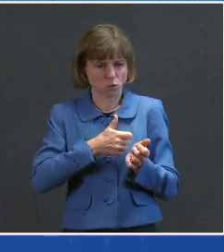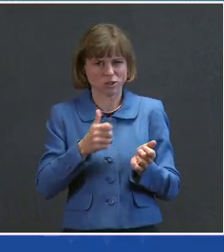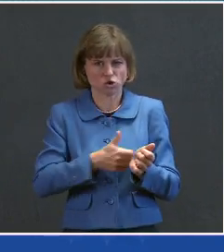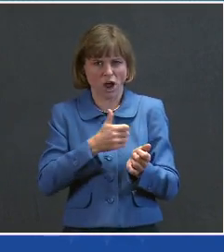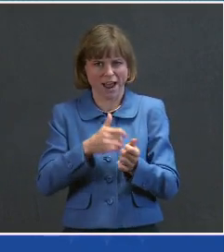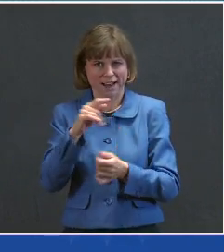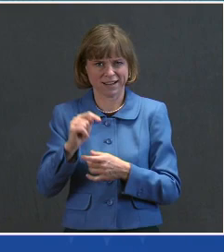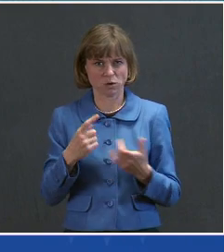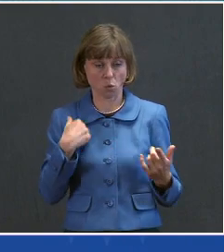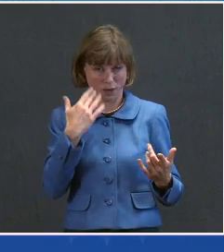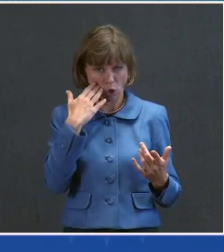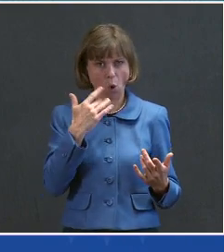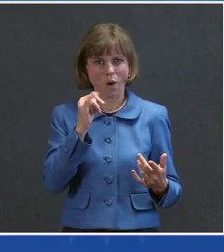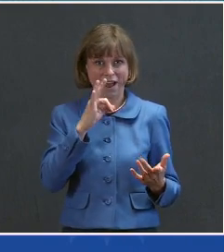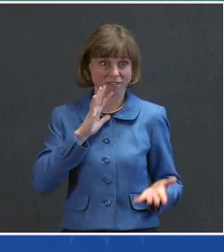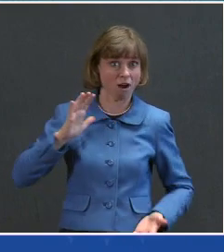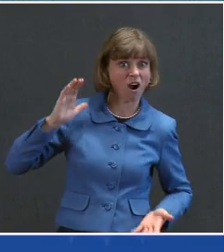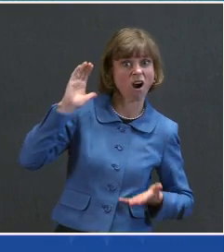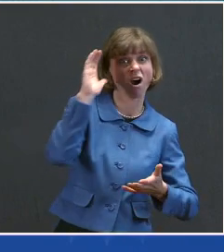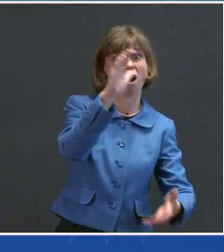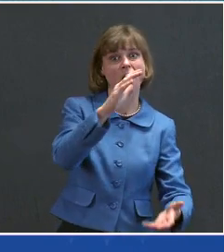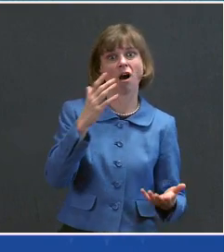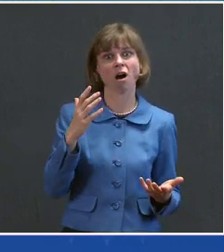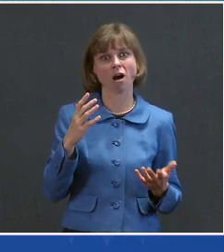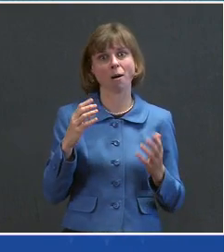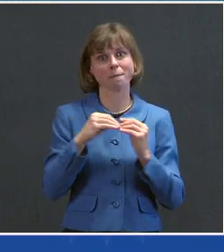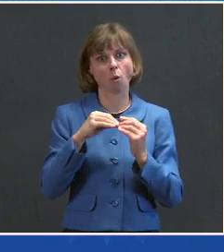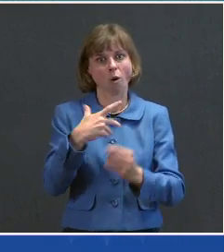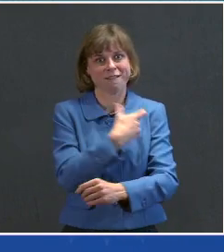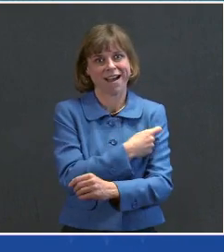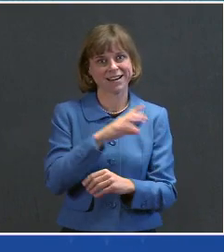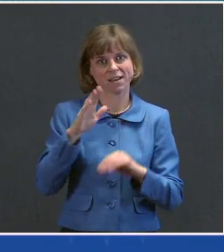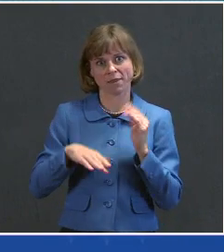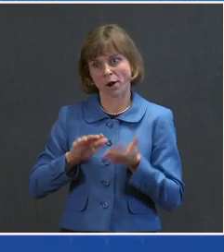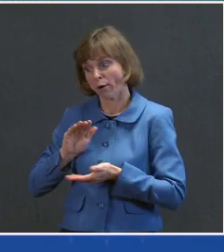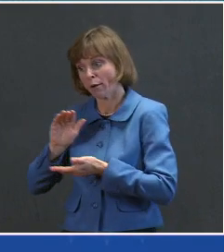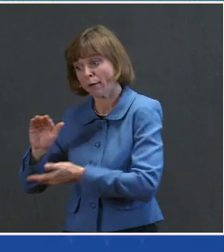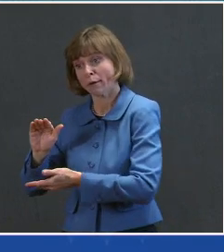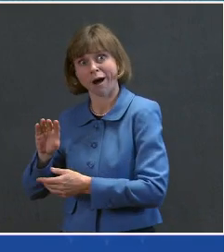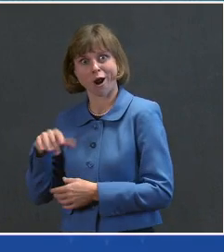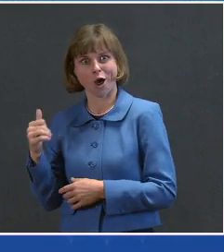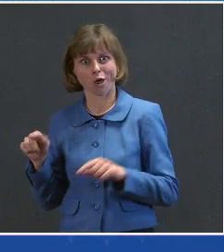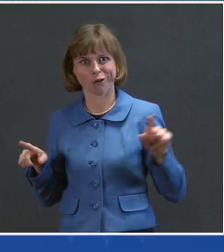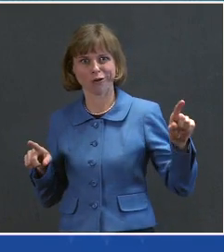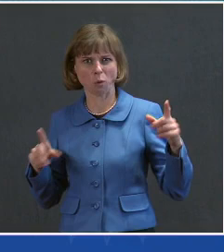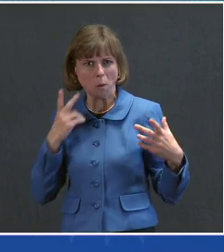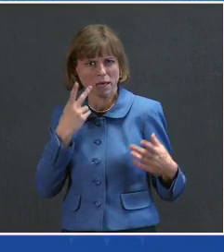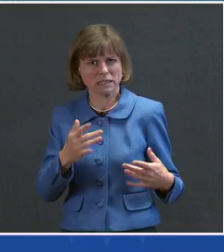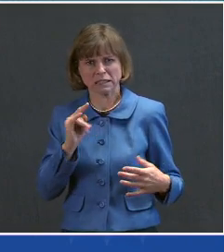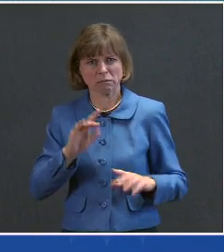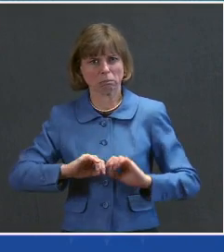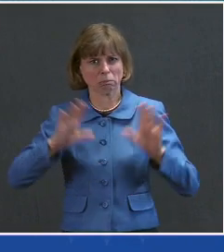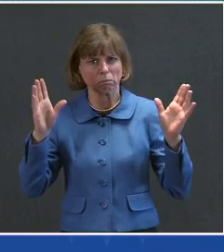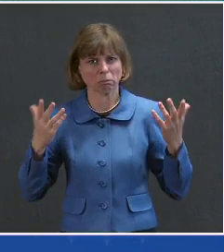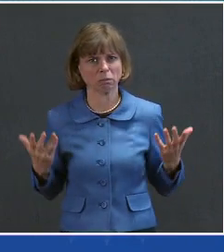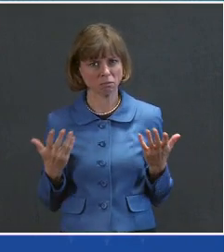to one part or one demographic over another. And that would certainly be a concern. It would be something we would raise directly